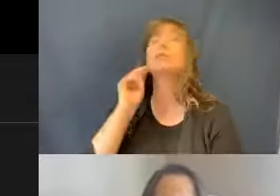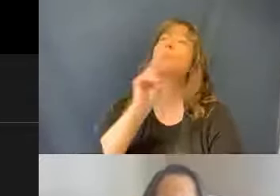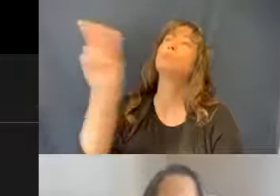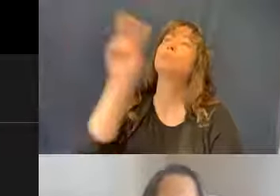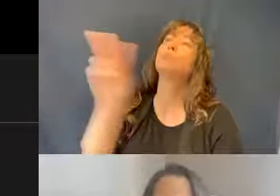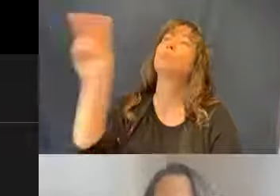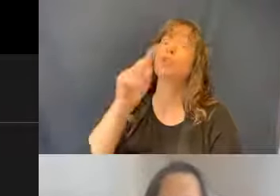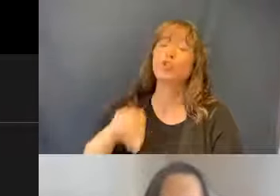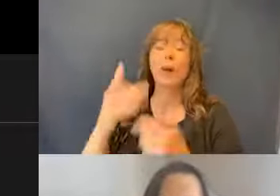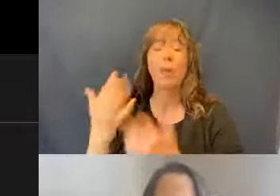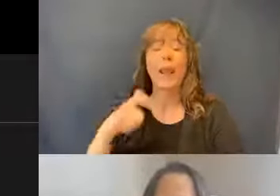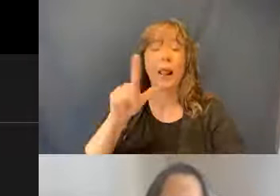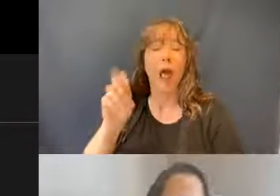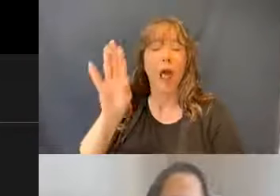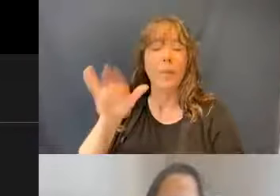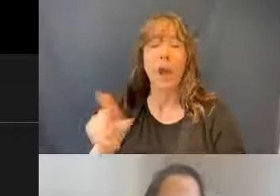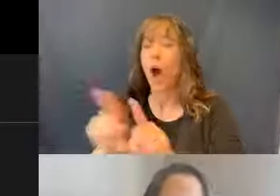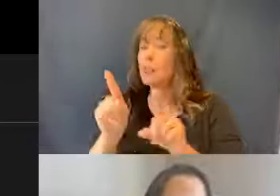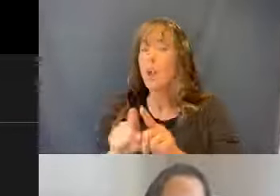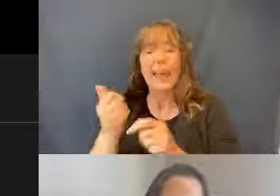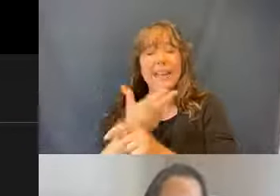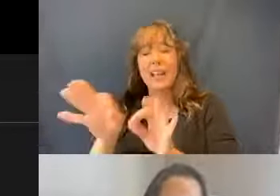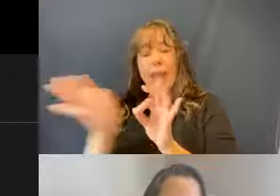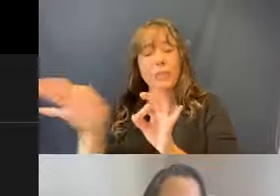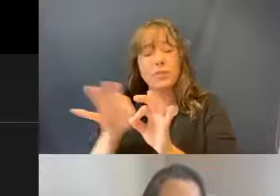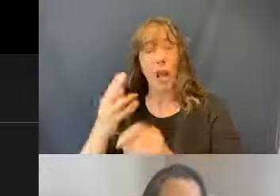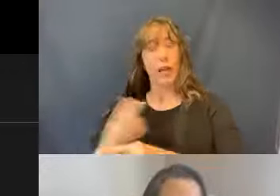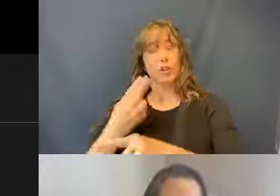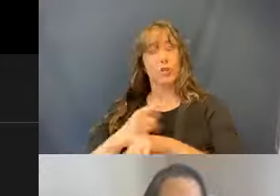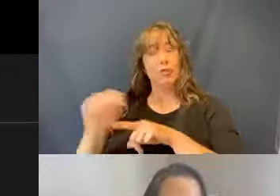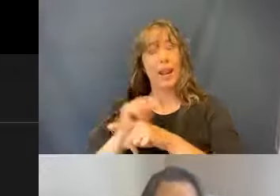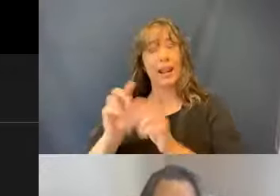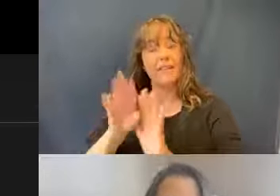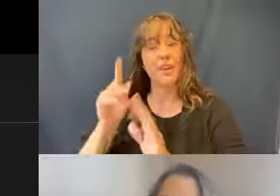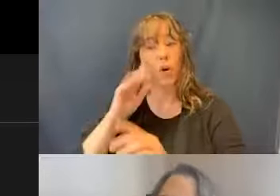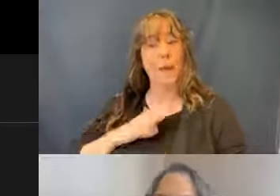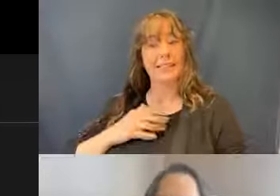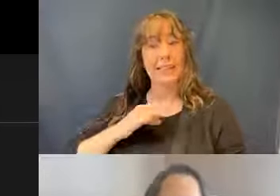those, too, because I know I use training videos for my staff. And the big one, this